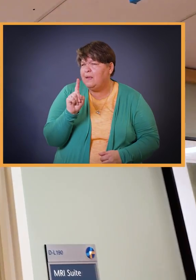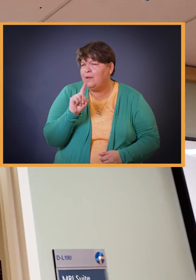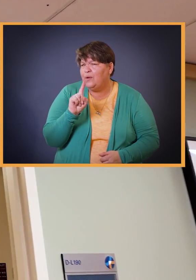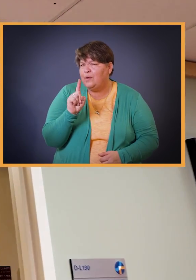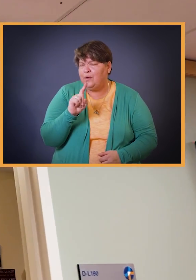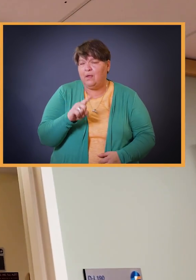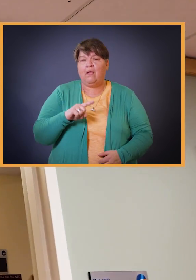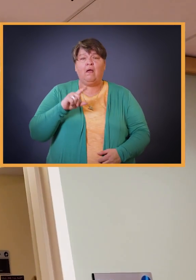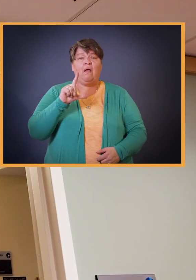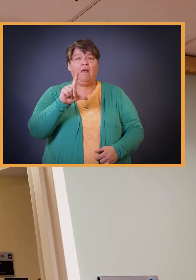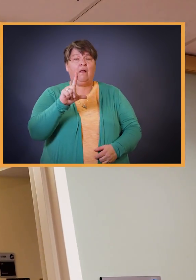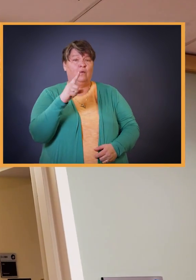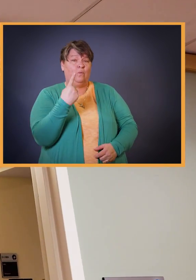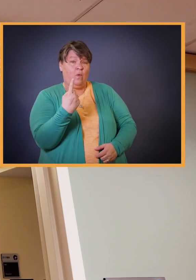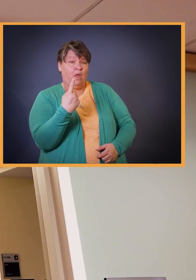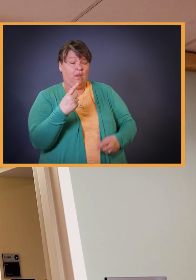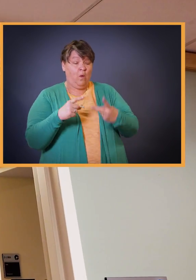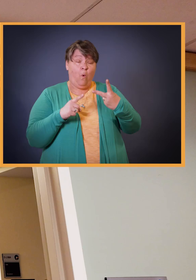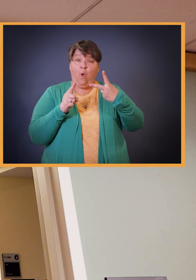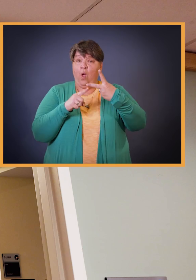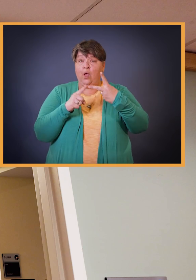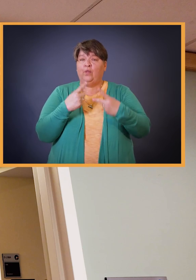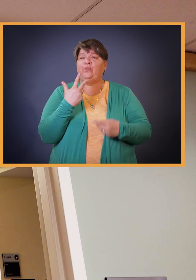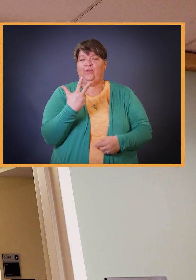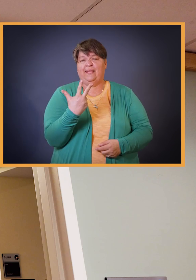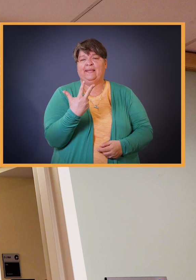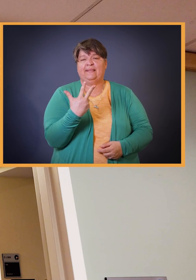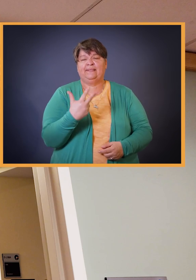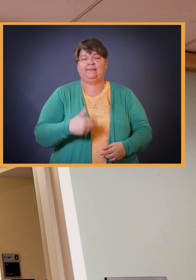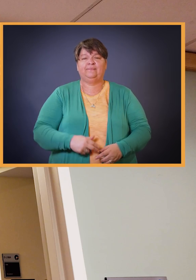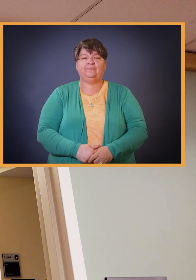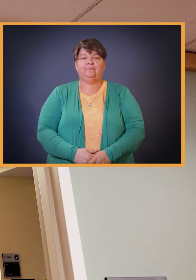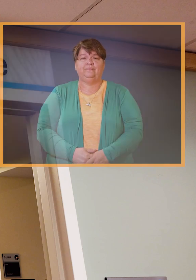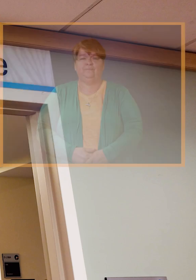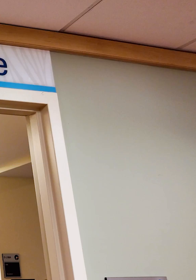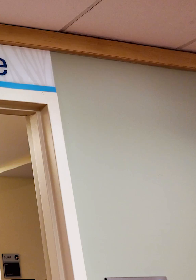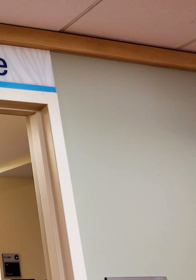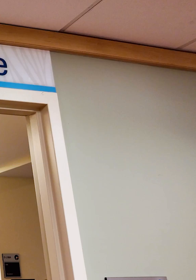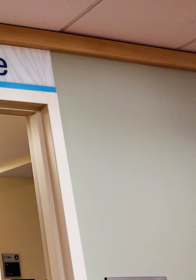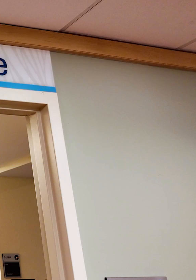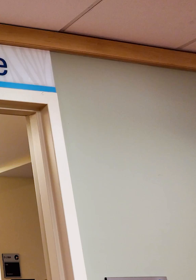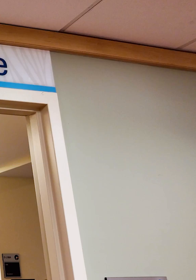it will be on either floor L1 or floor three of the Dana Building.